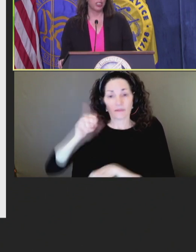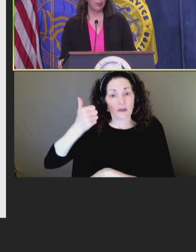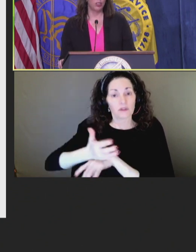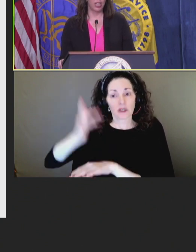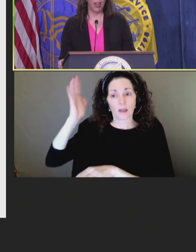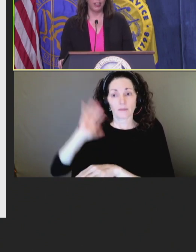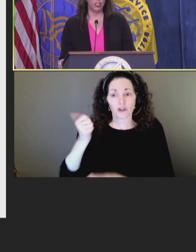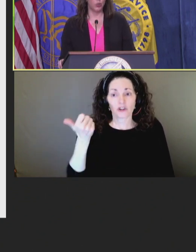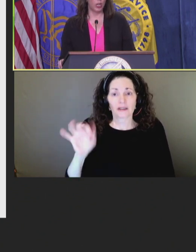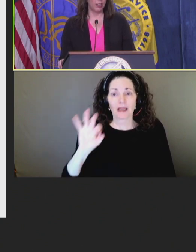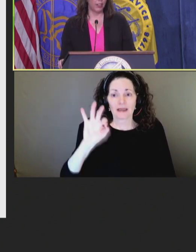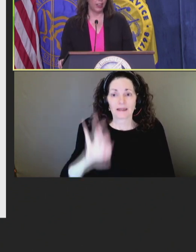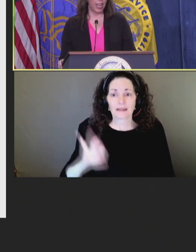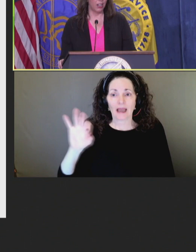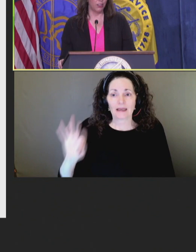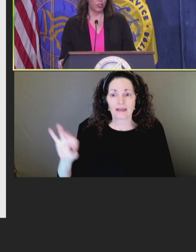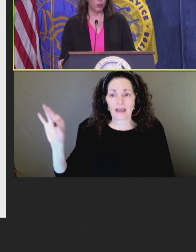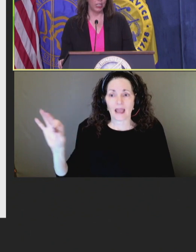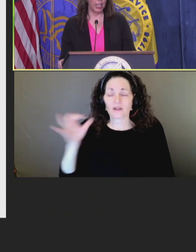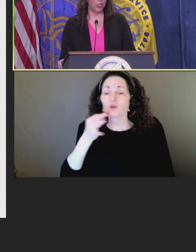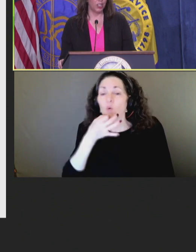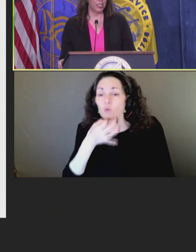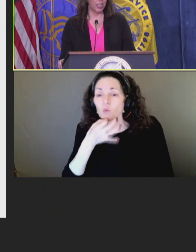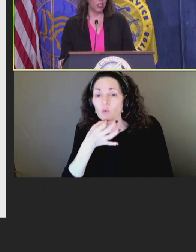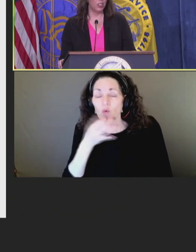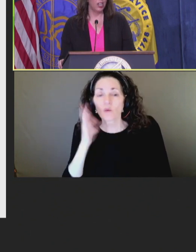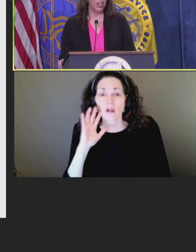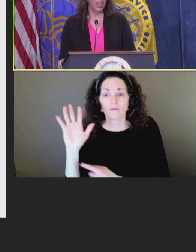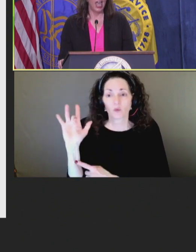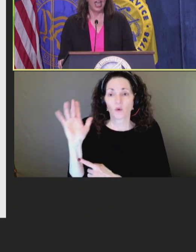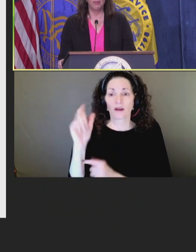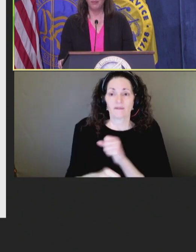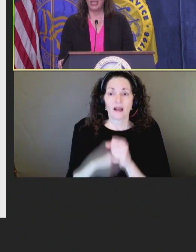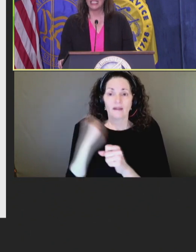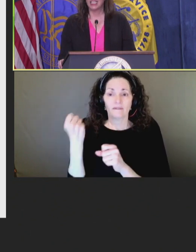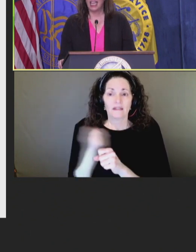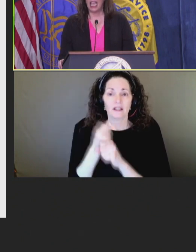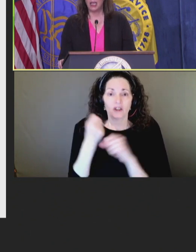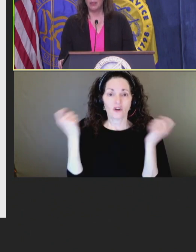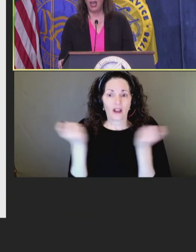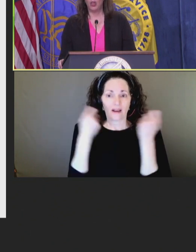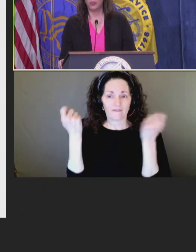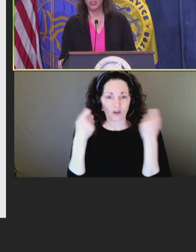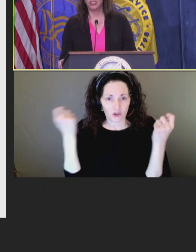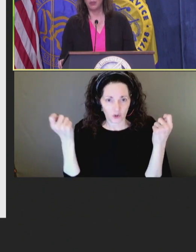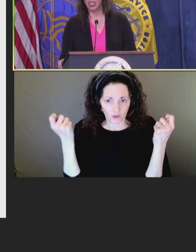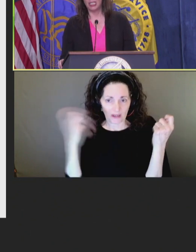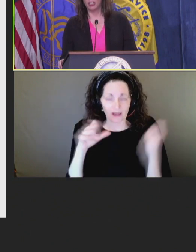about to have its 25th anniversary later this year. And basically, AIM helps immunization